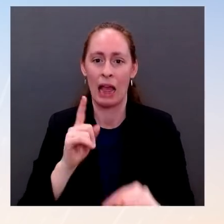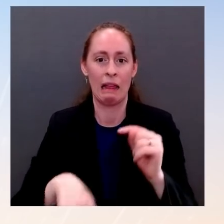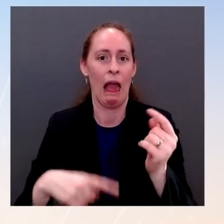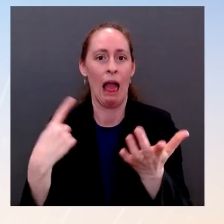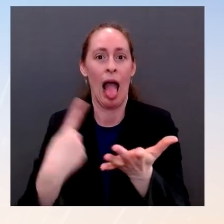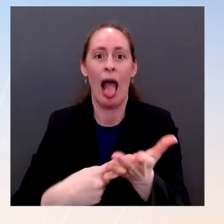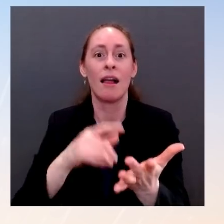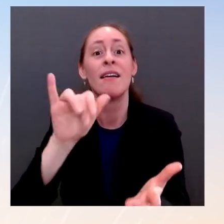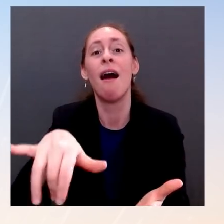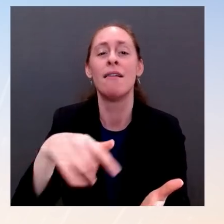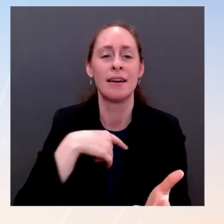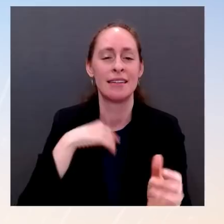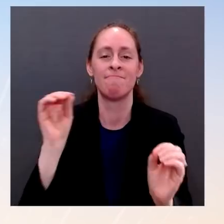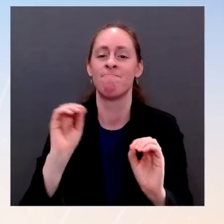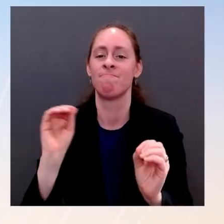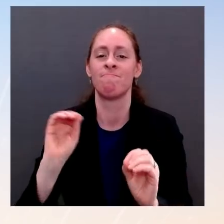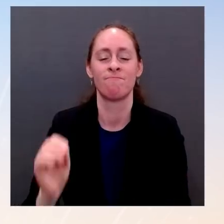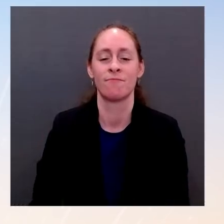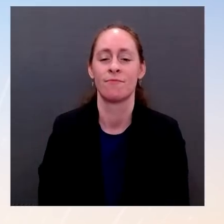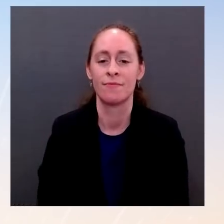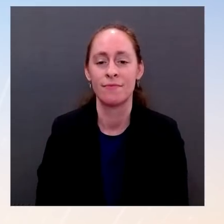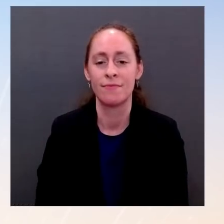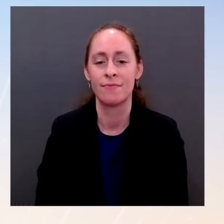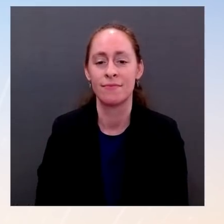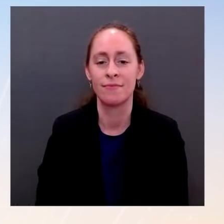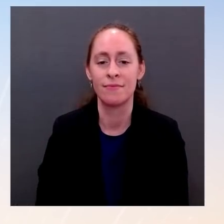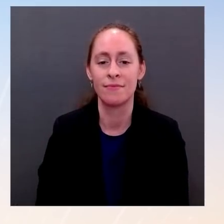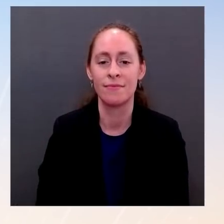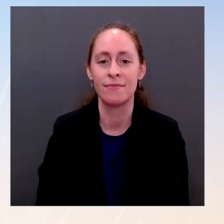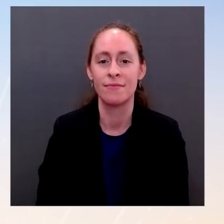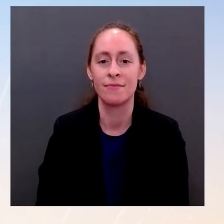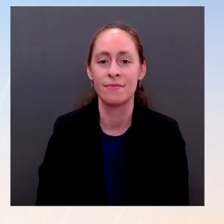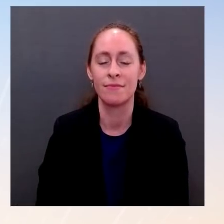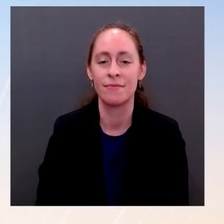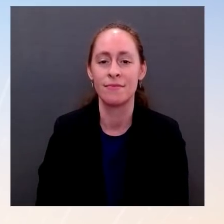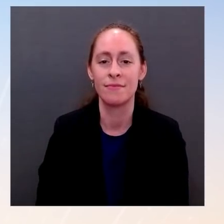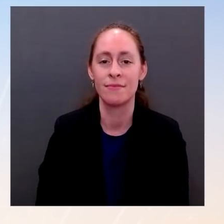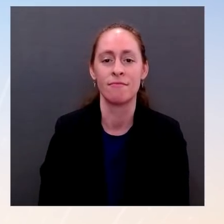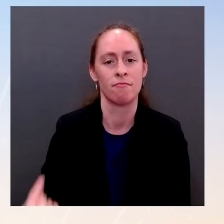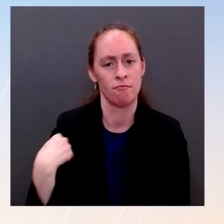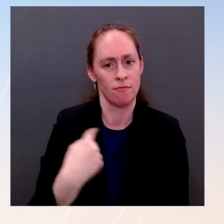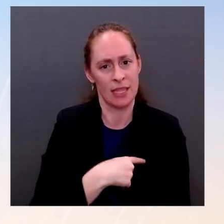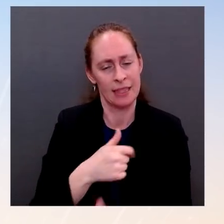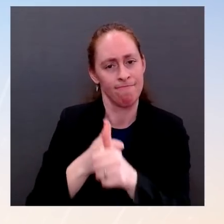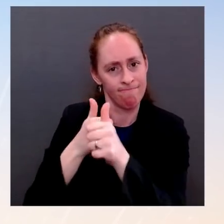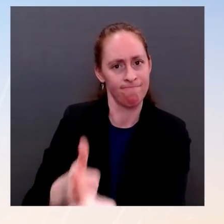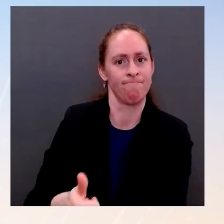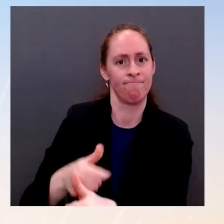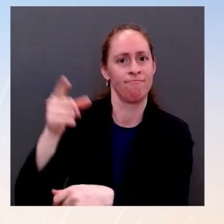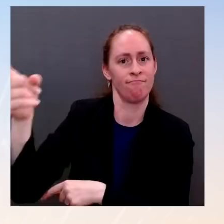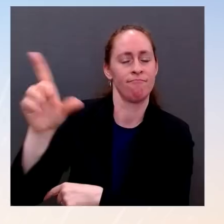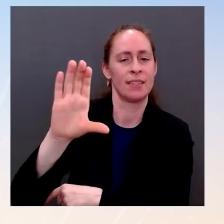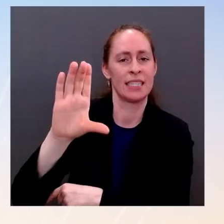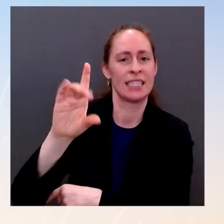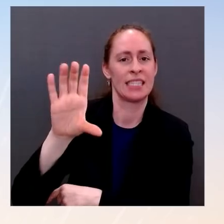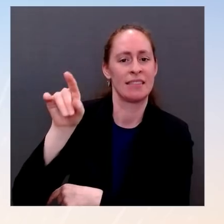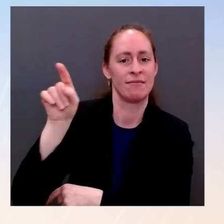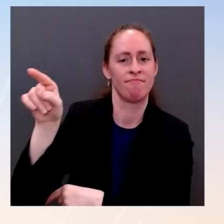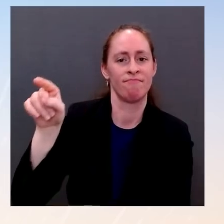And the CDC is the federal government's entity where we -- where we have all of our data and science housed.